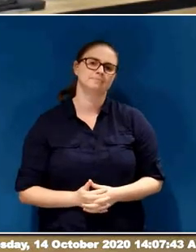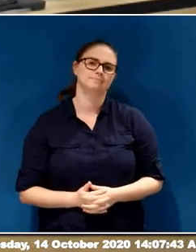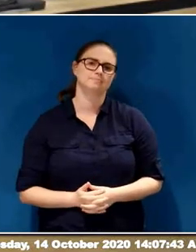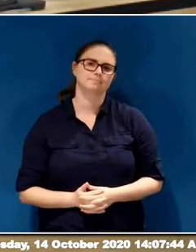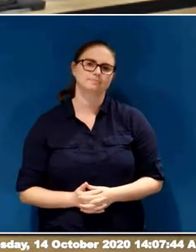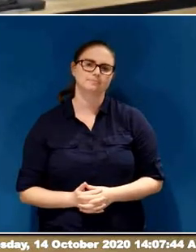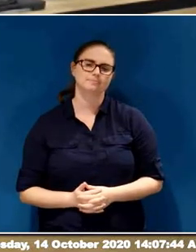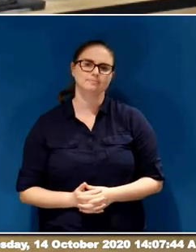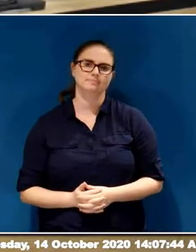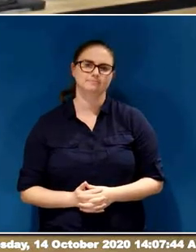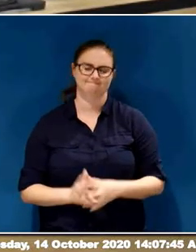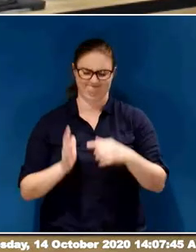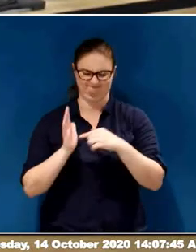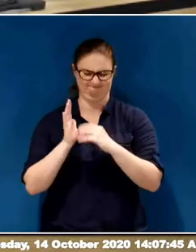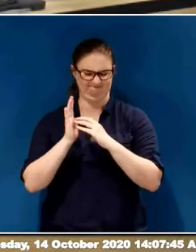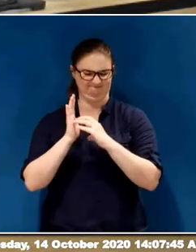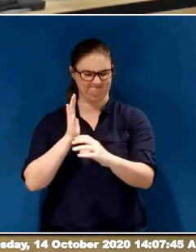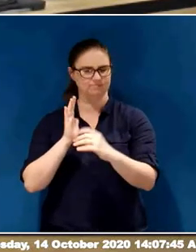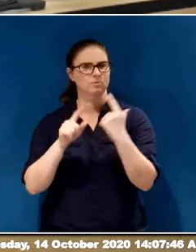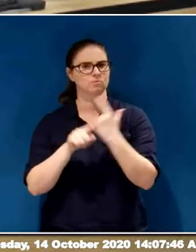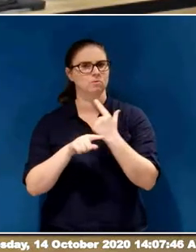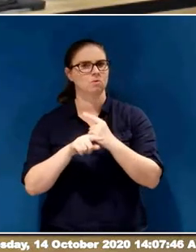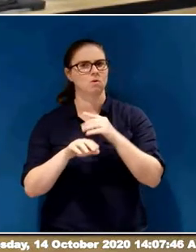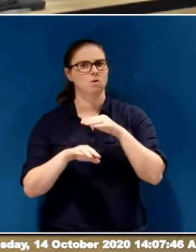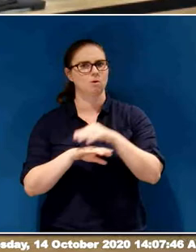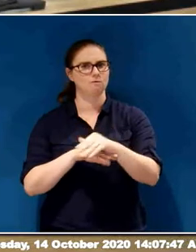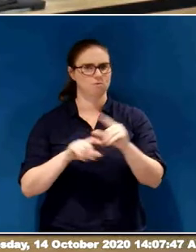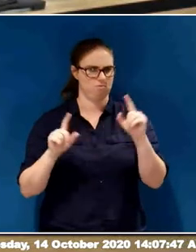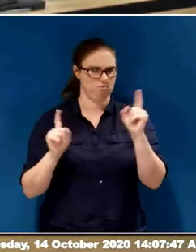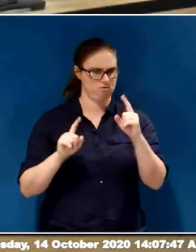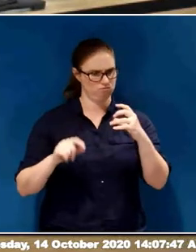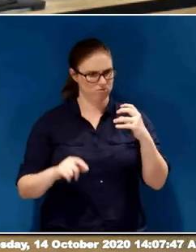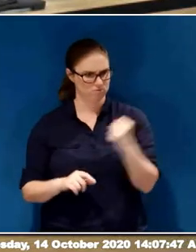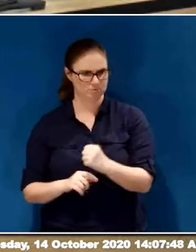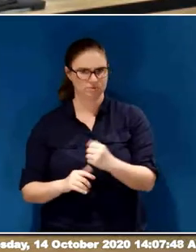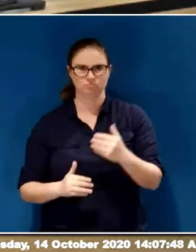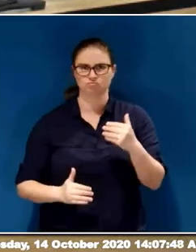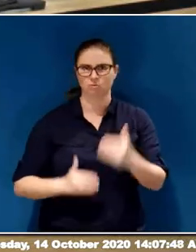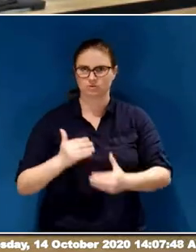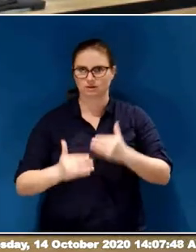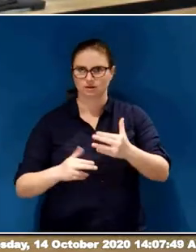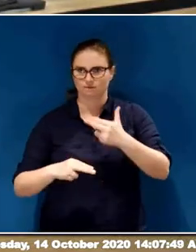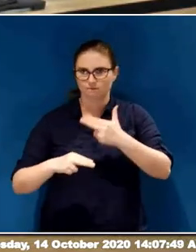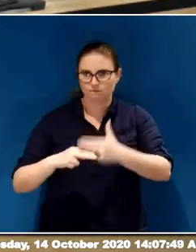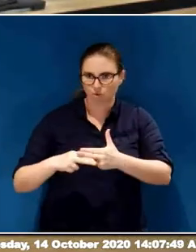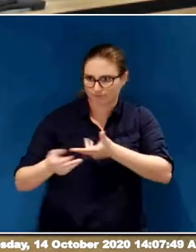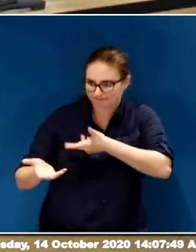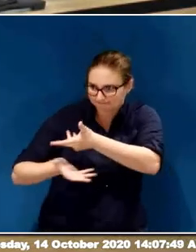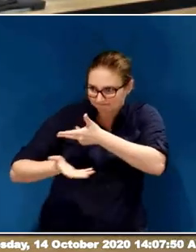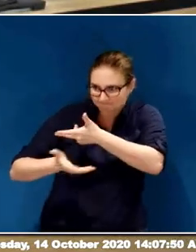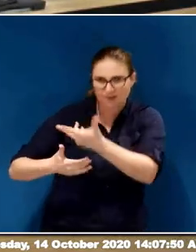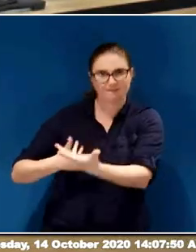and documenting consultation. It's in your statement. Can you just address it briefly for me, please?